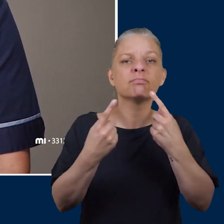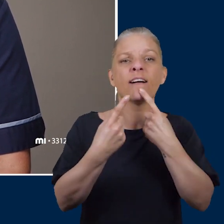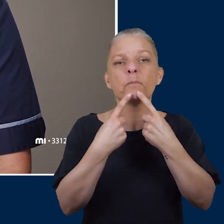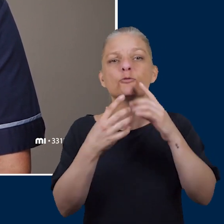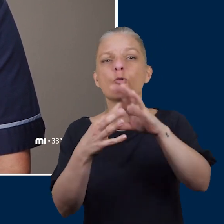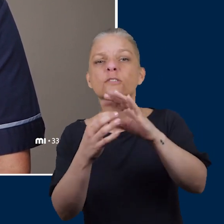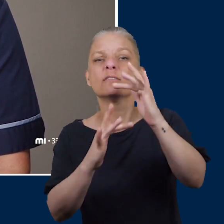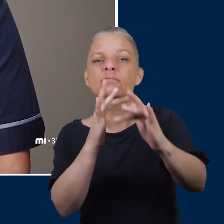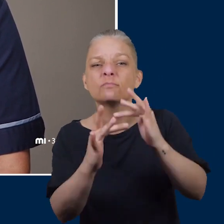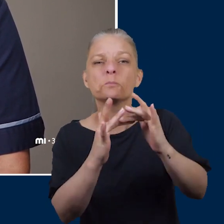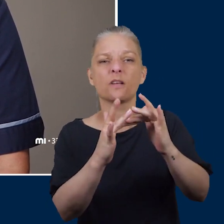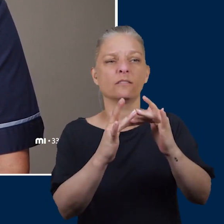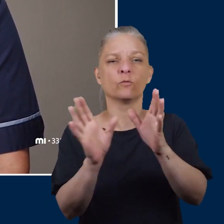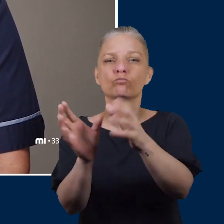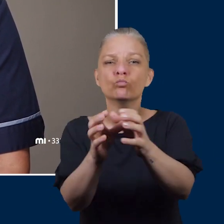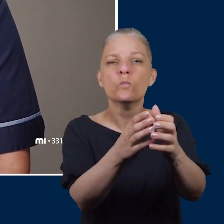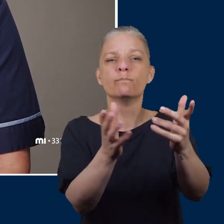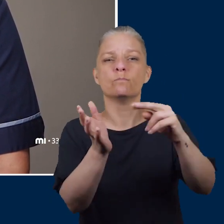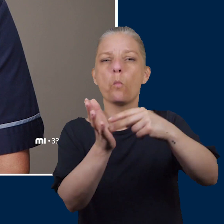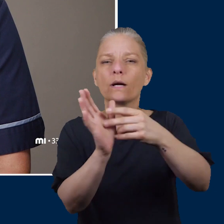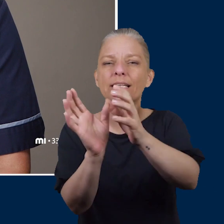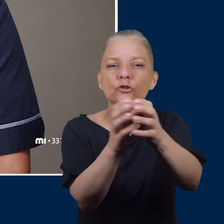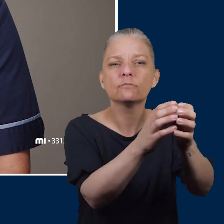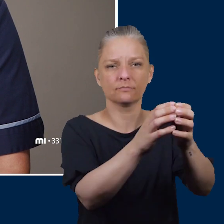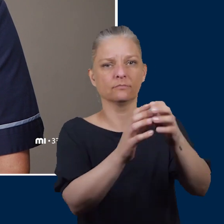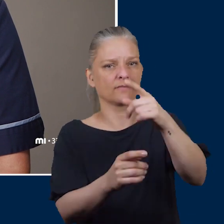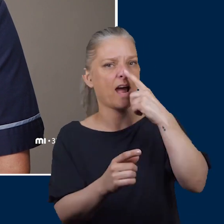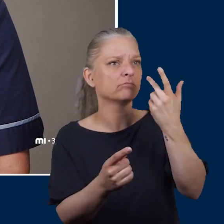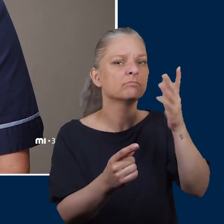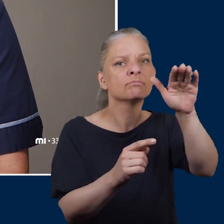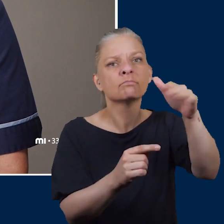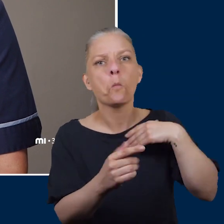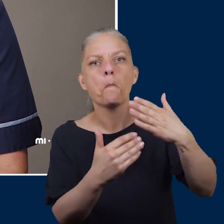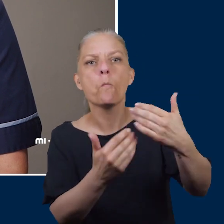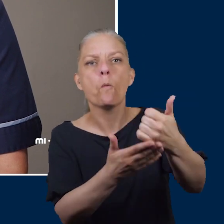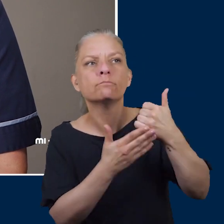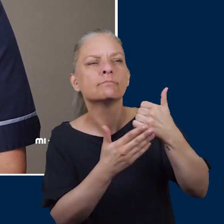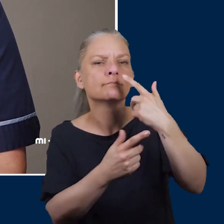organizations where you can get more help to understand and manage your diabetes. Thank you.